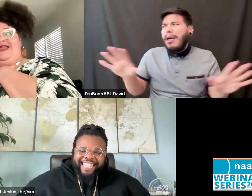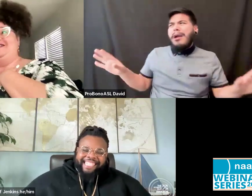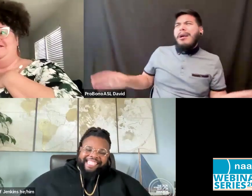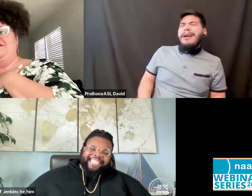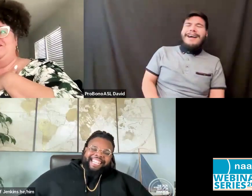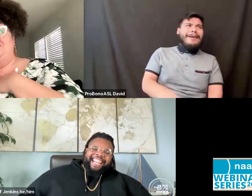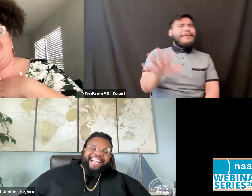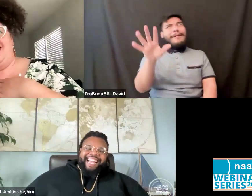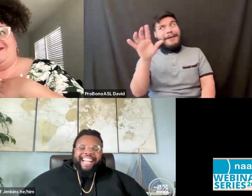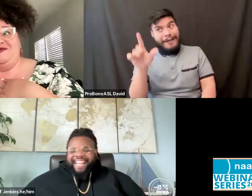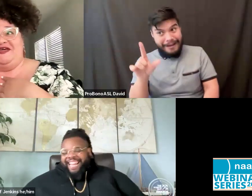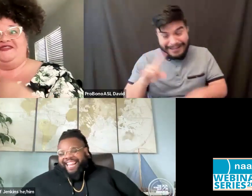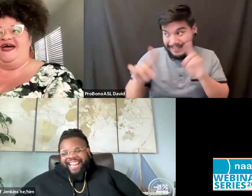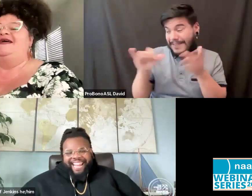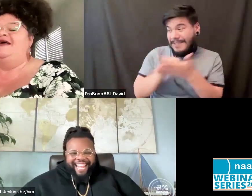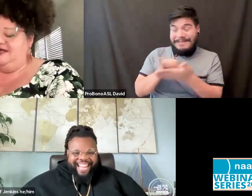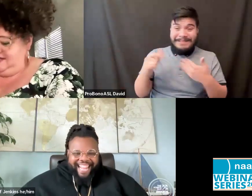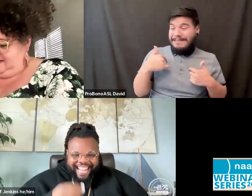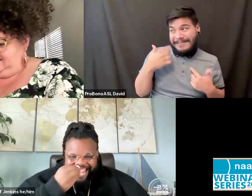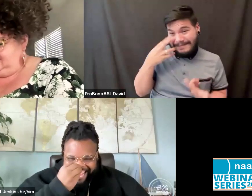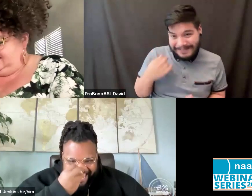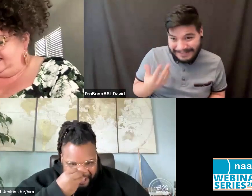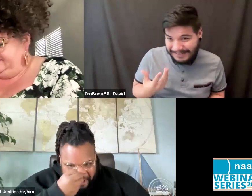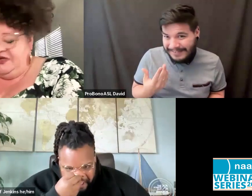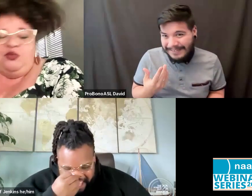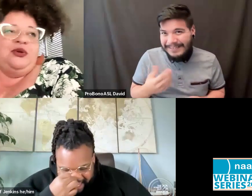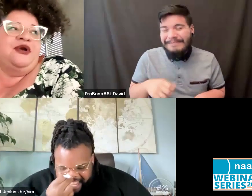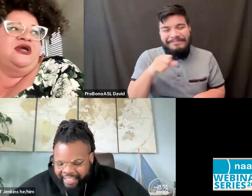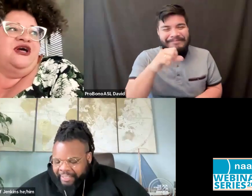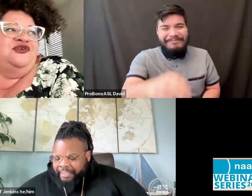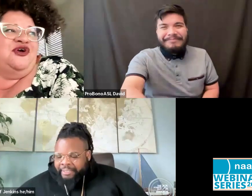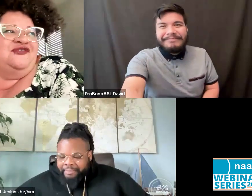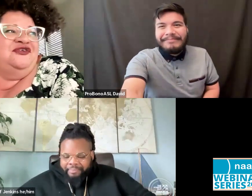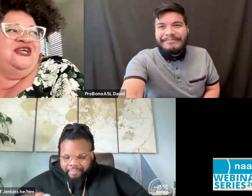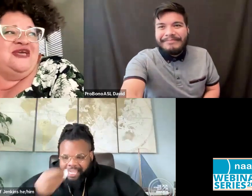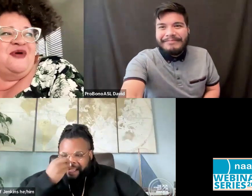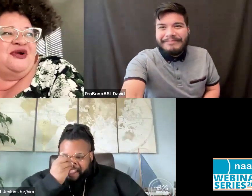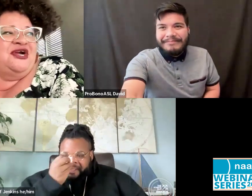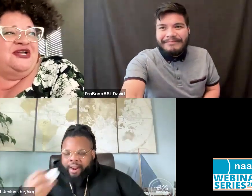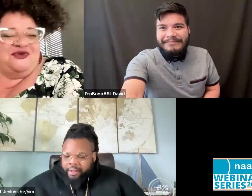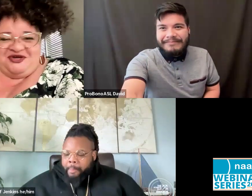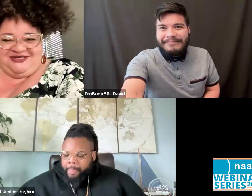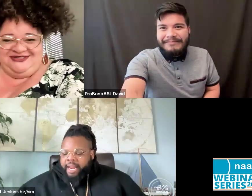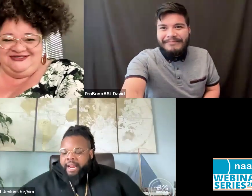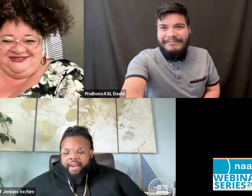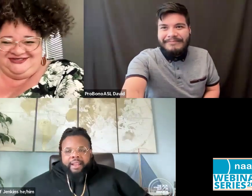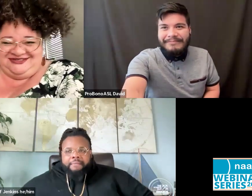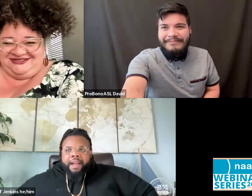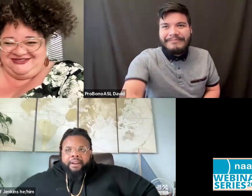Not a different New York than I had, if you think that it is. Yes. Well, we working on New York, we're going to keep where we are. And they're going to be better.